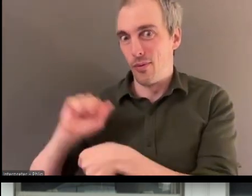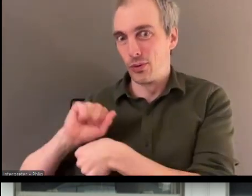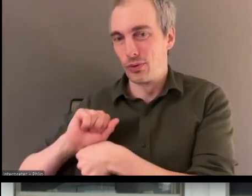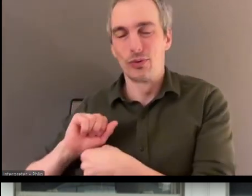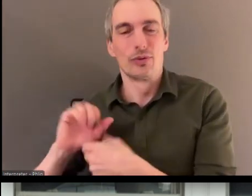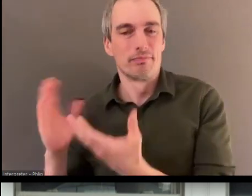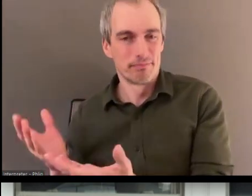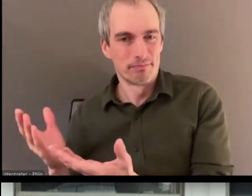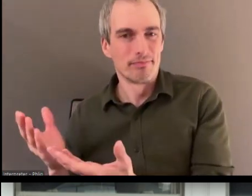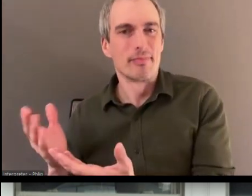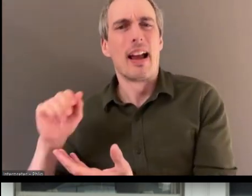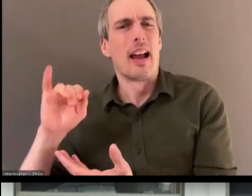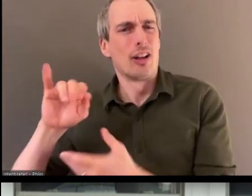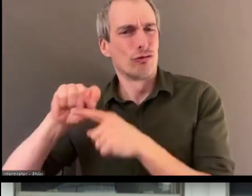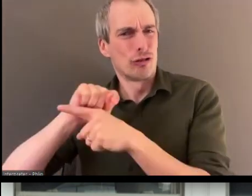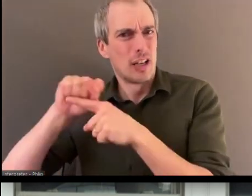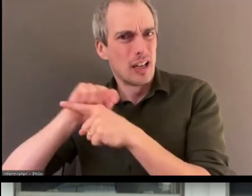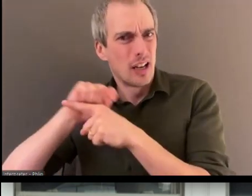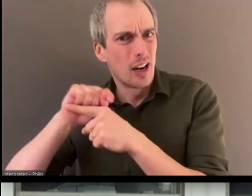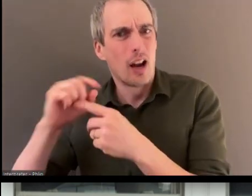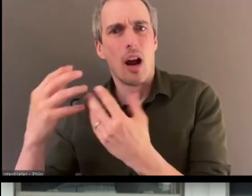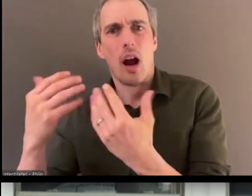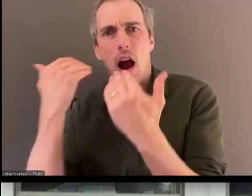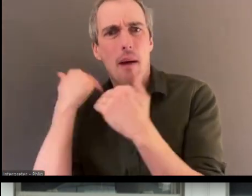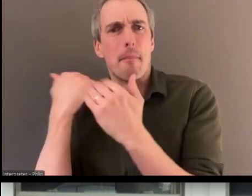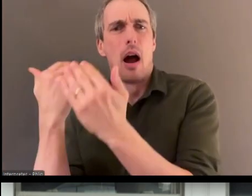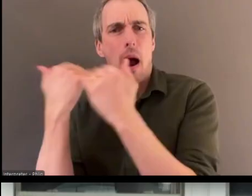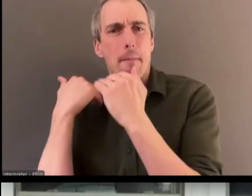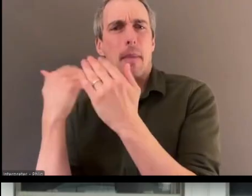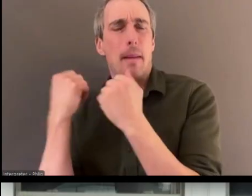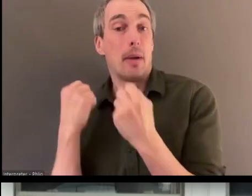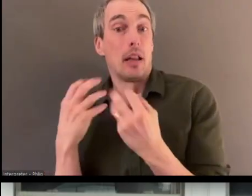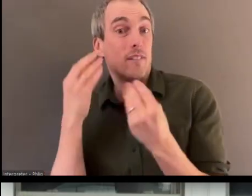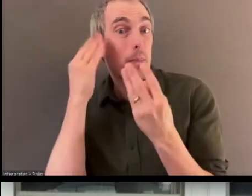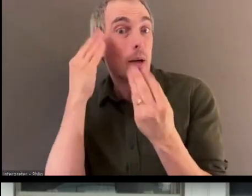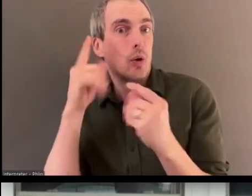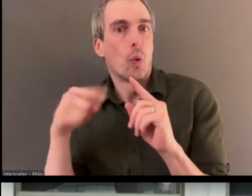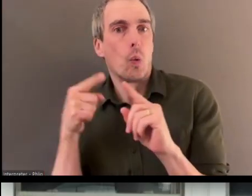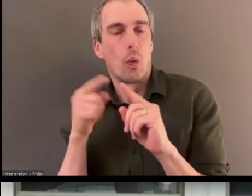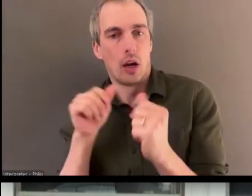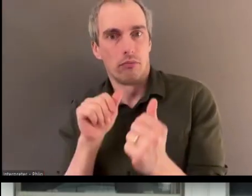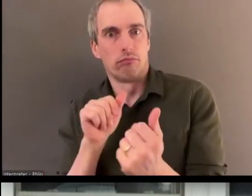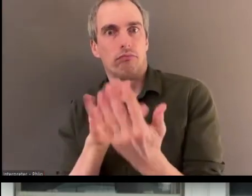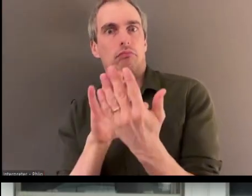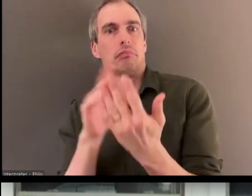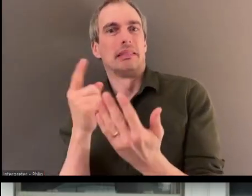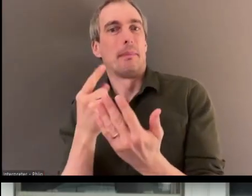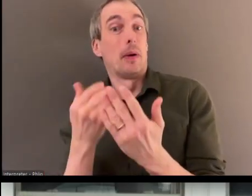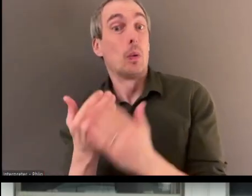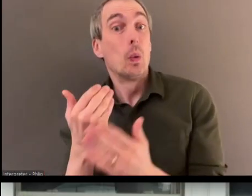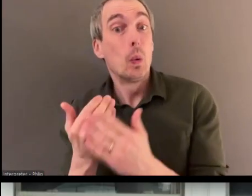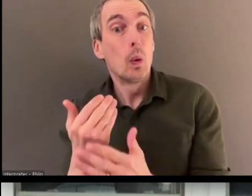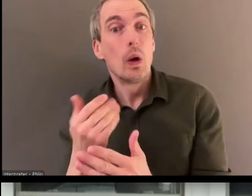And when it encounters something new, it doesn't just go, oh, okay, this is this sentence in a box.